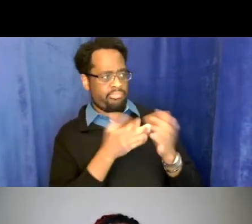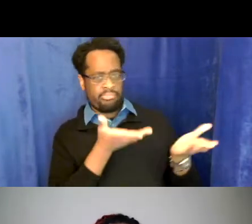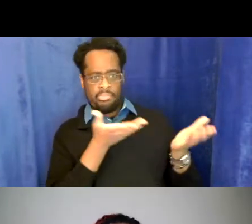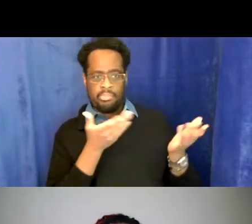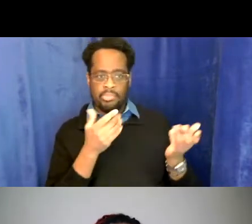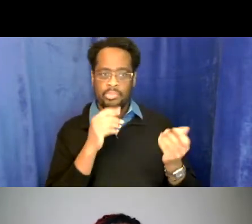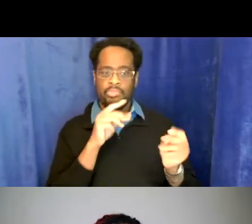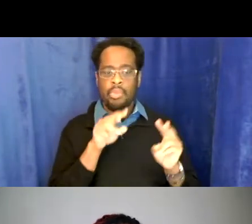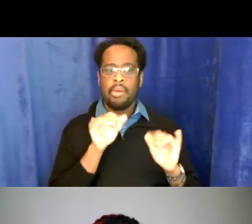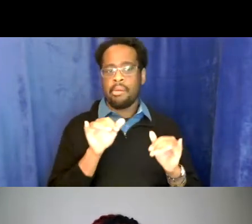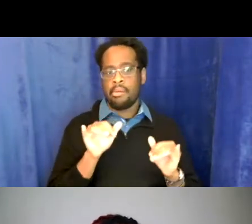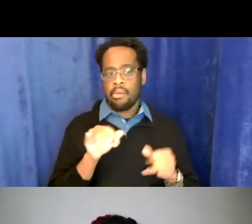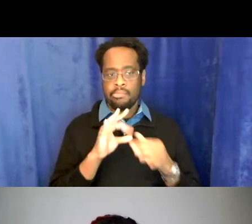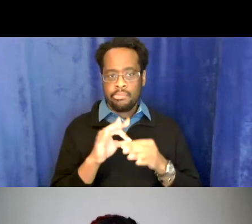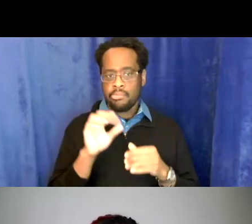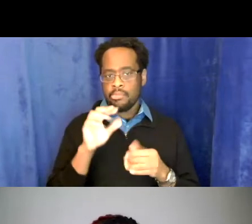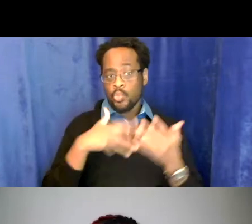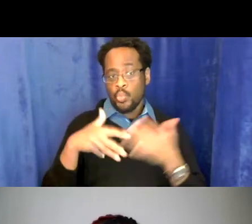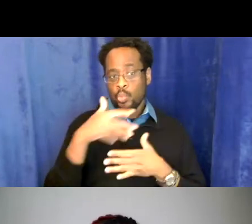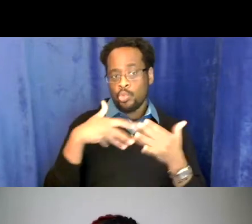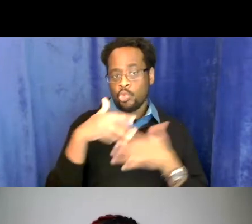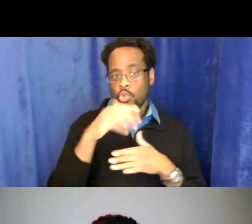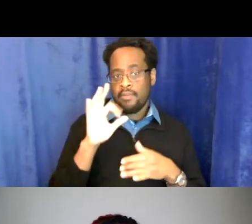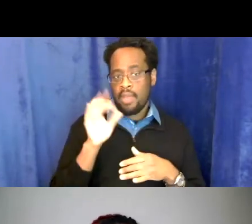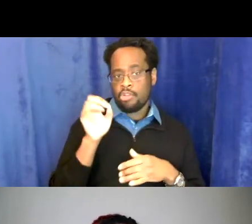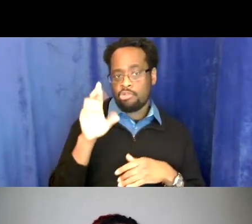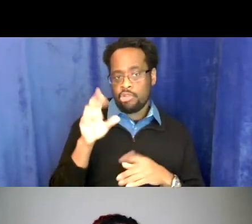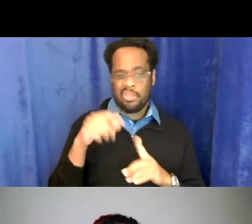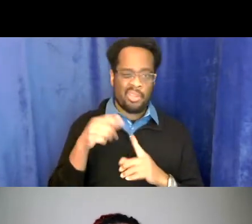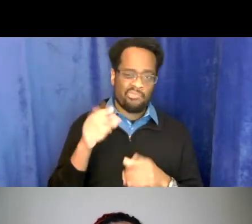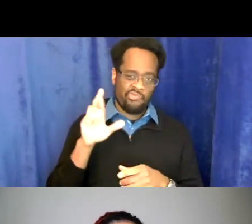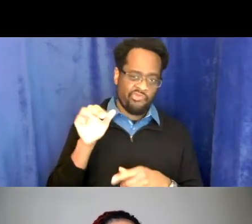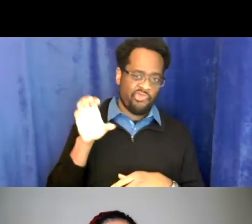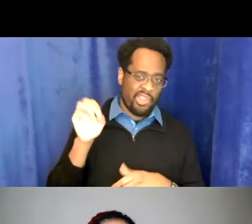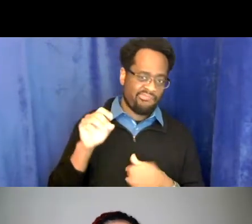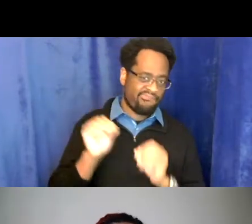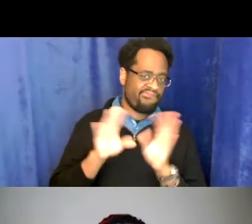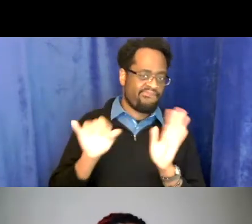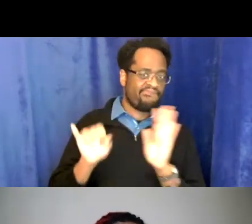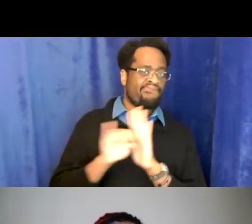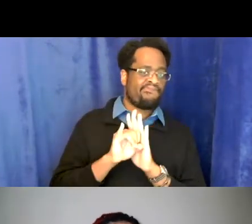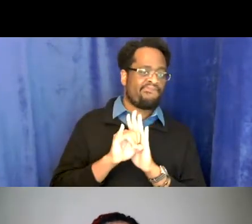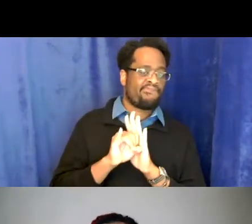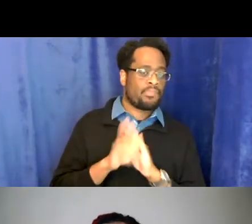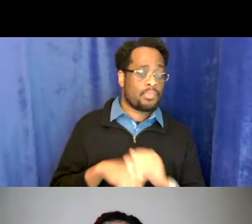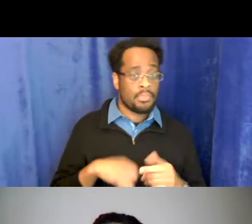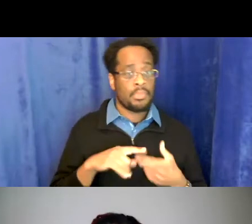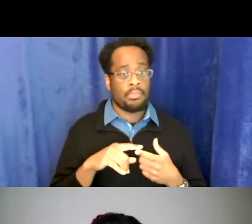um on signs and discussions that have happened um it comes from social factors for example race